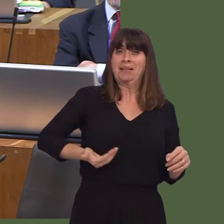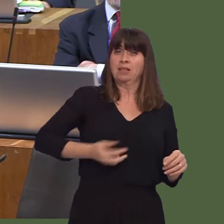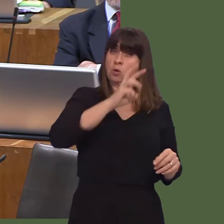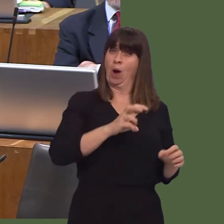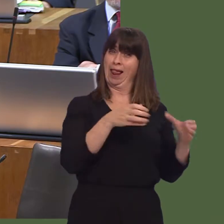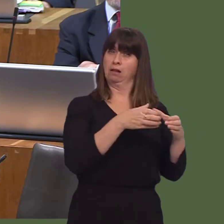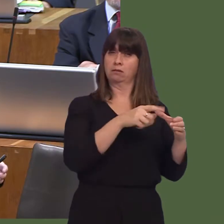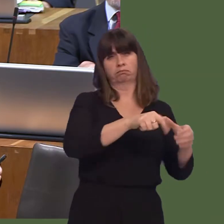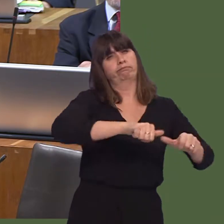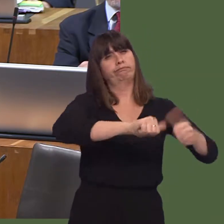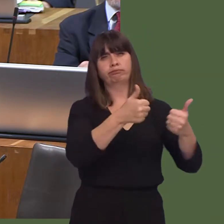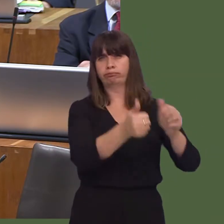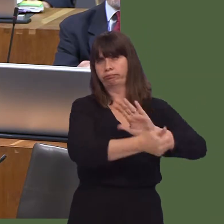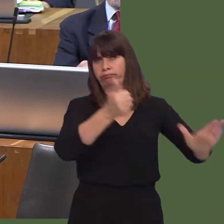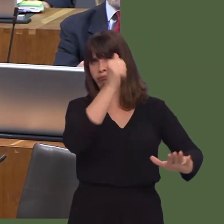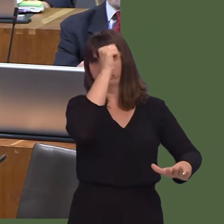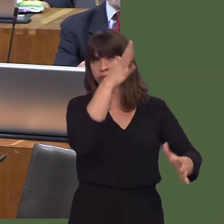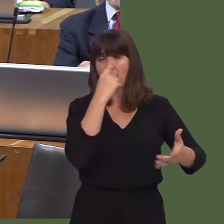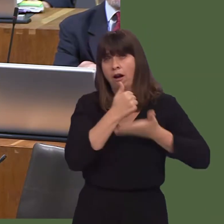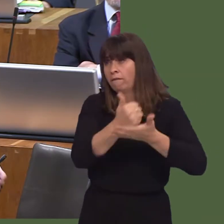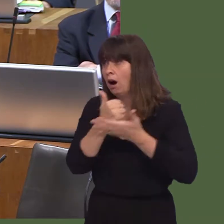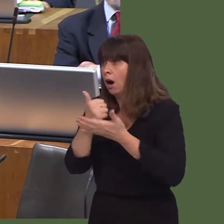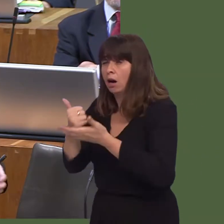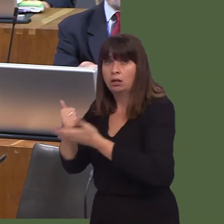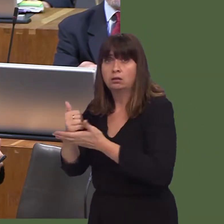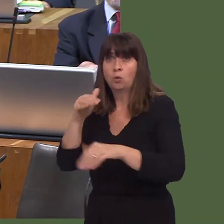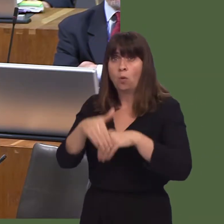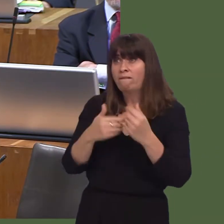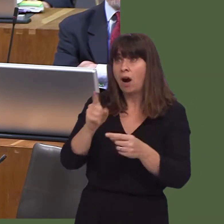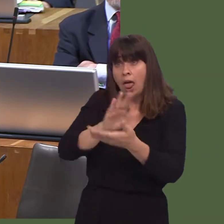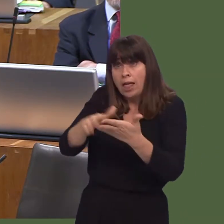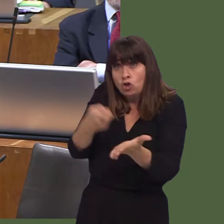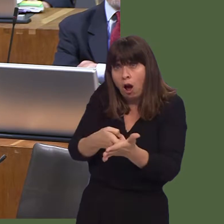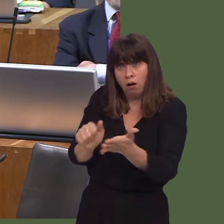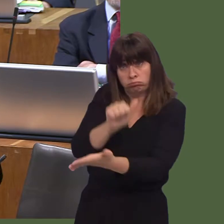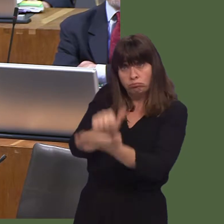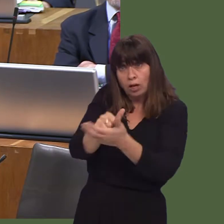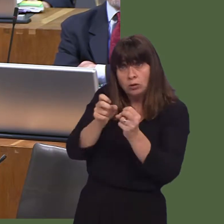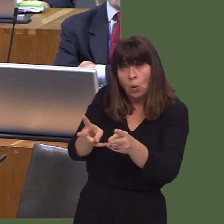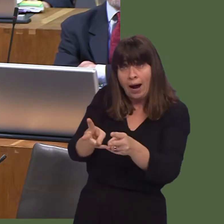and in some cases there is direct financial support for businesses, depending on what their growth plans are, and so on.